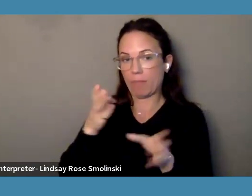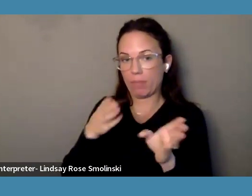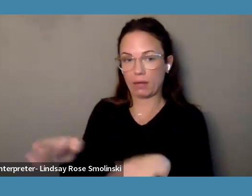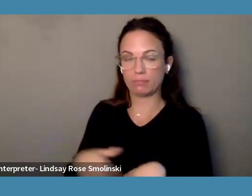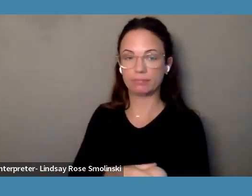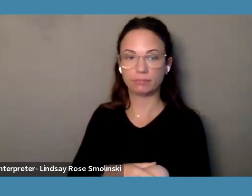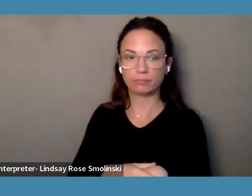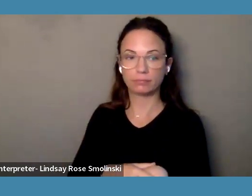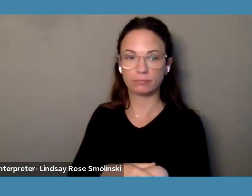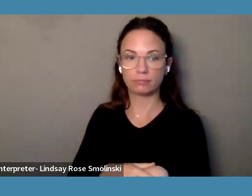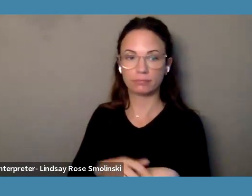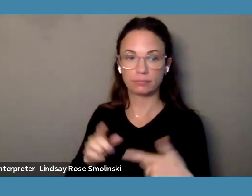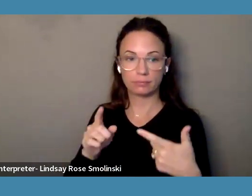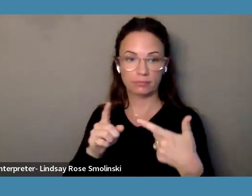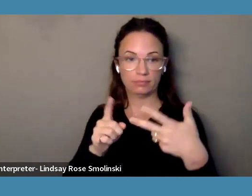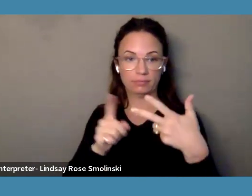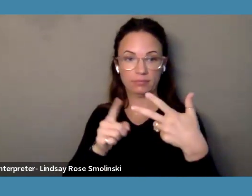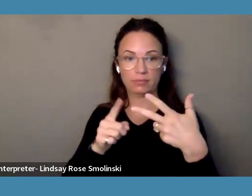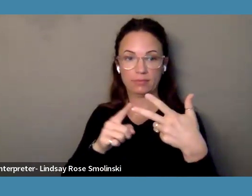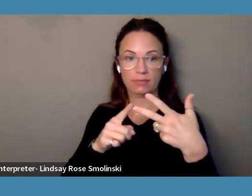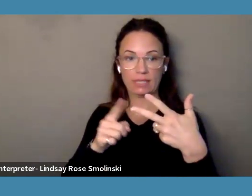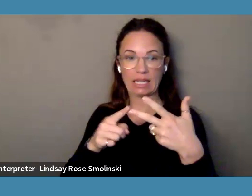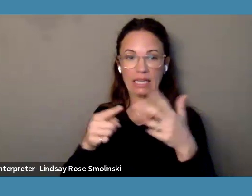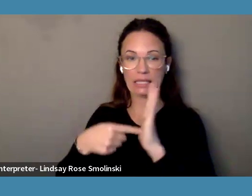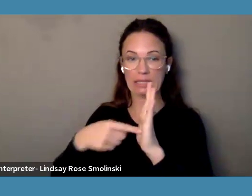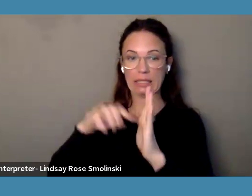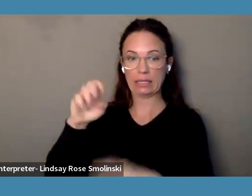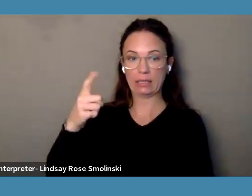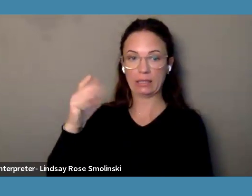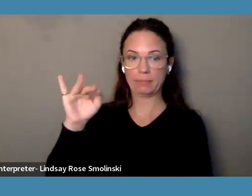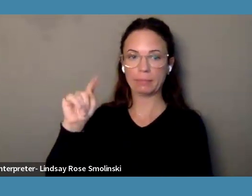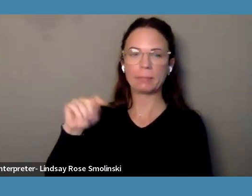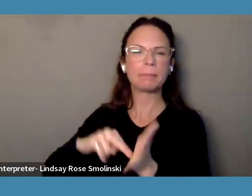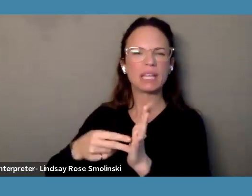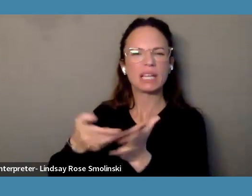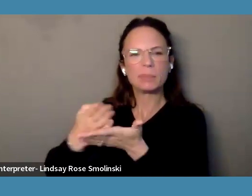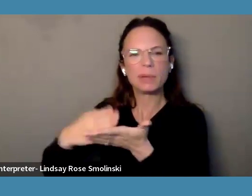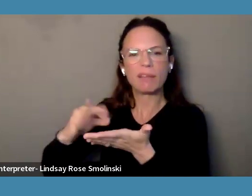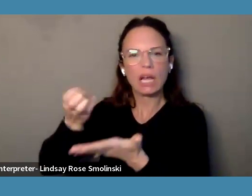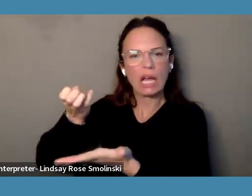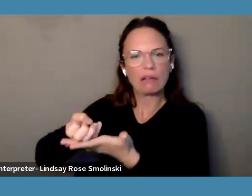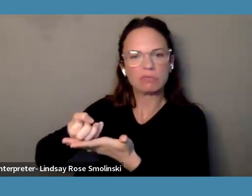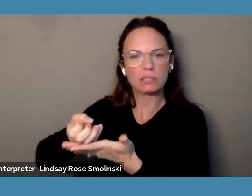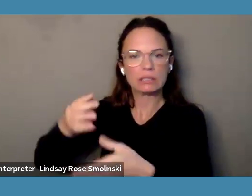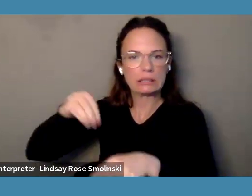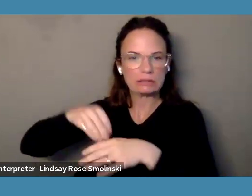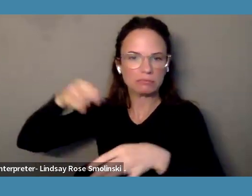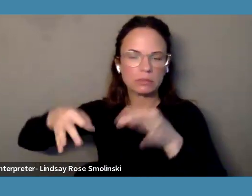Exhibit is a piece or set of evidence in a hearing, usually a document.